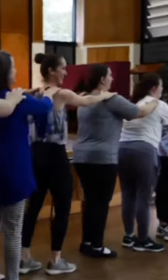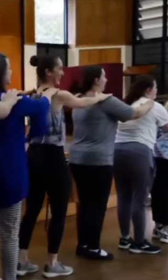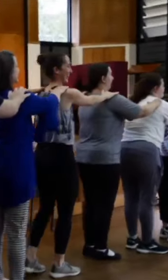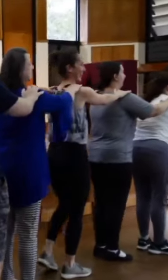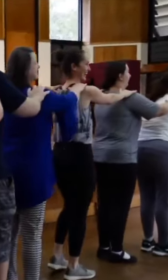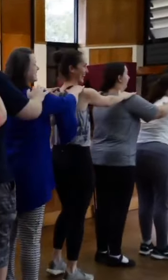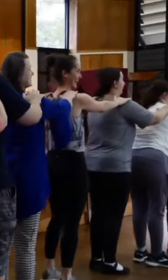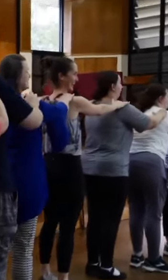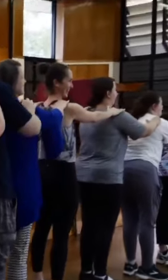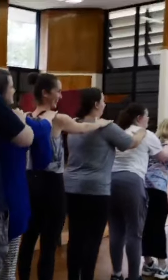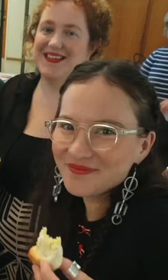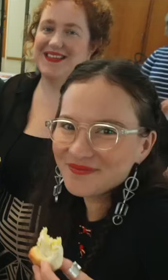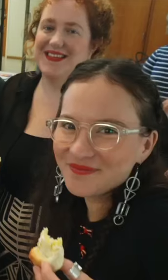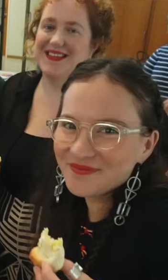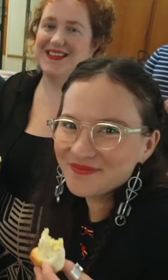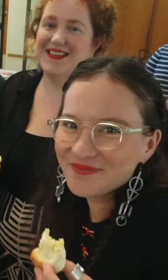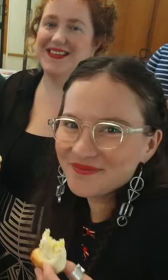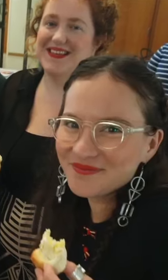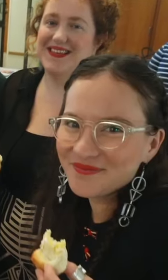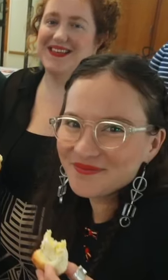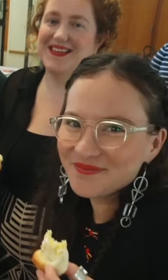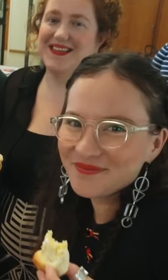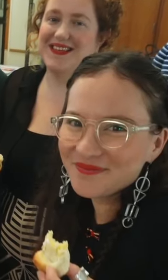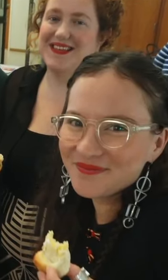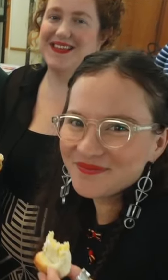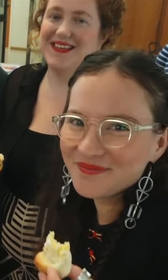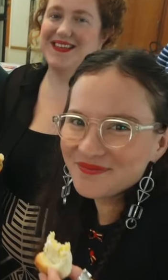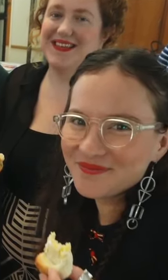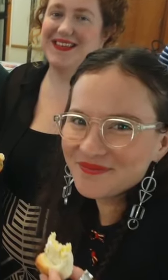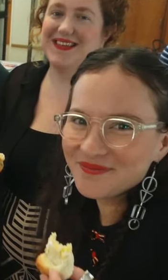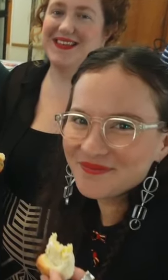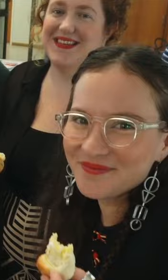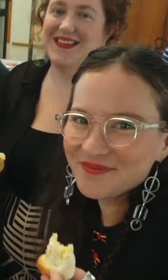has resulted in meaningful and contemporary expressions of what it means to be human.